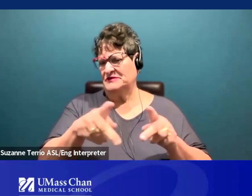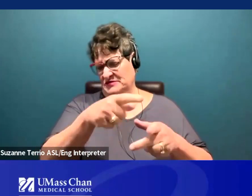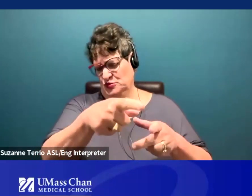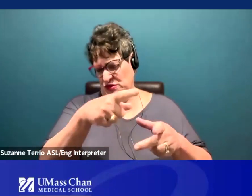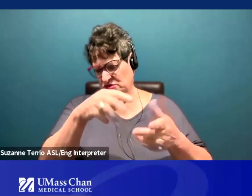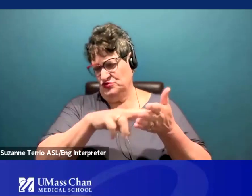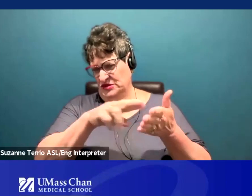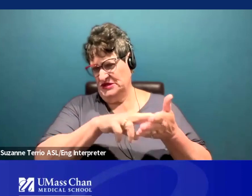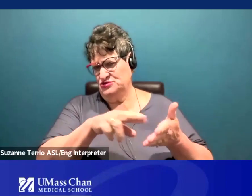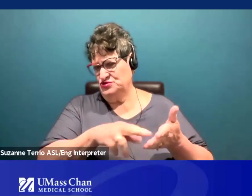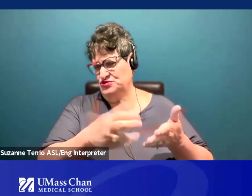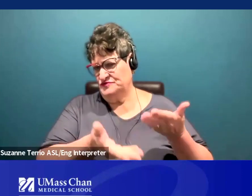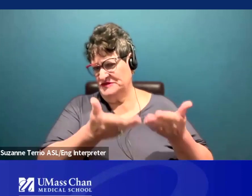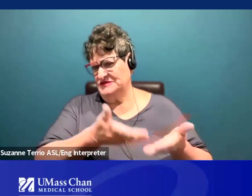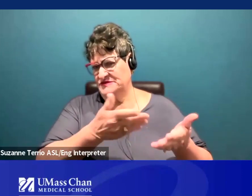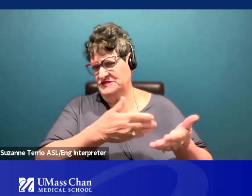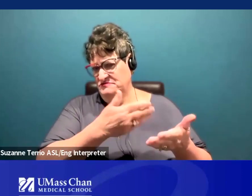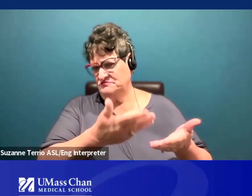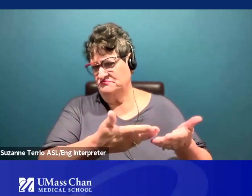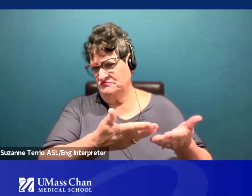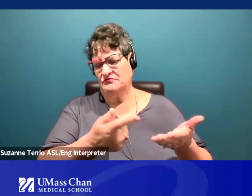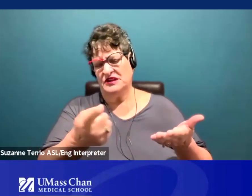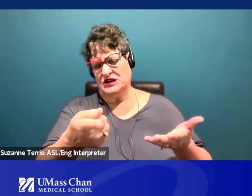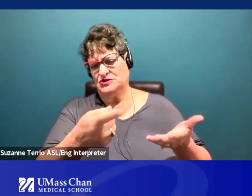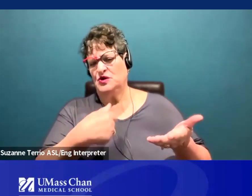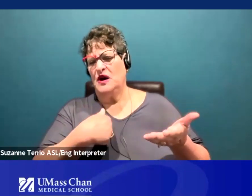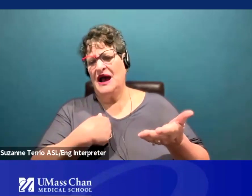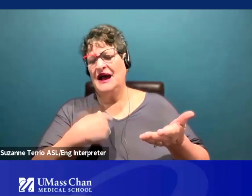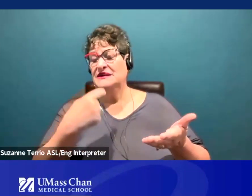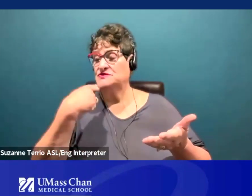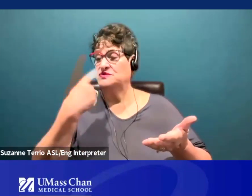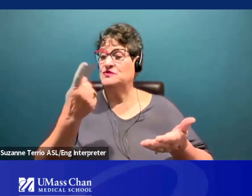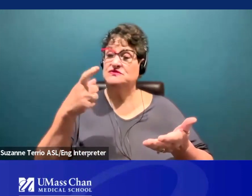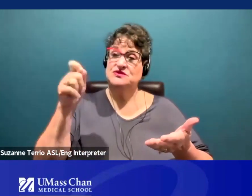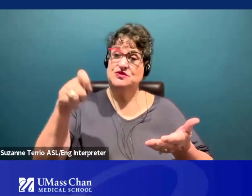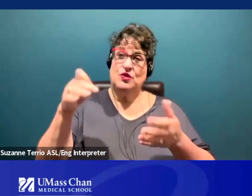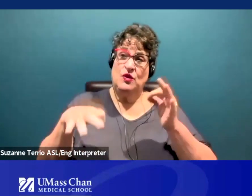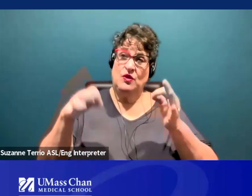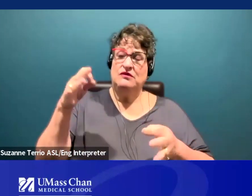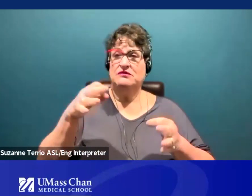Sometimes I've said in court, Mom has autism and the kid